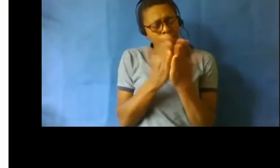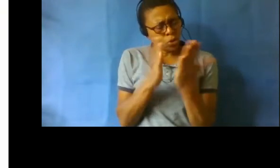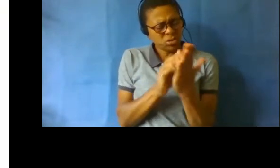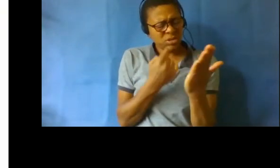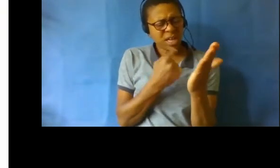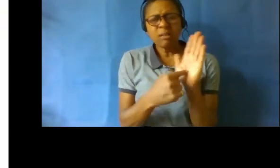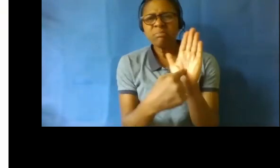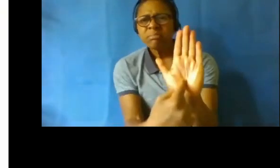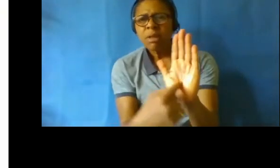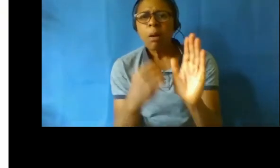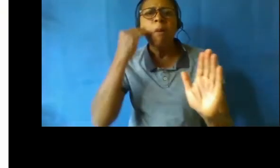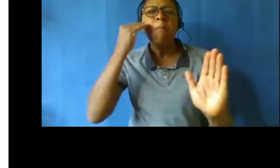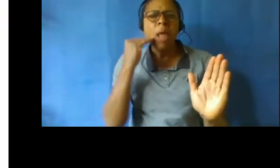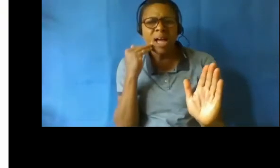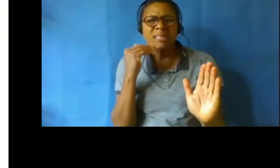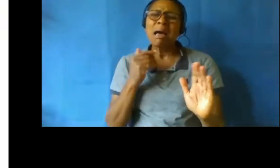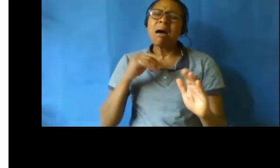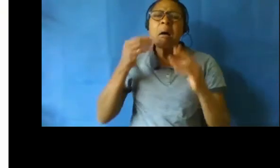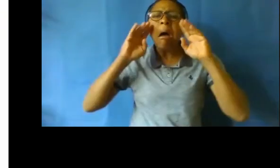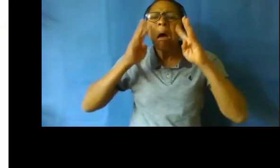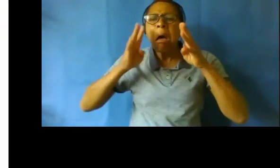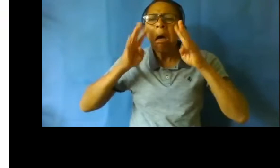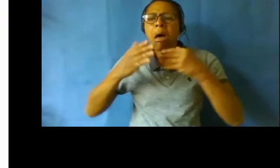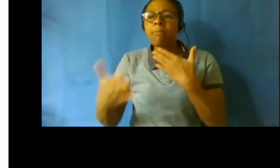pain are inevitable this means we often have to become our